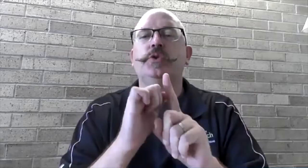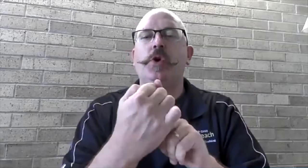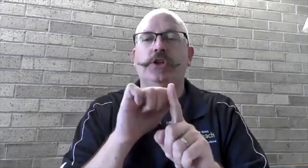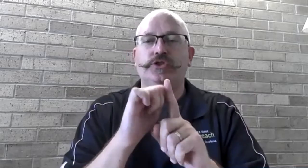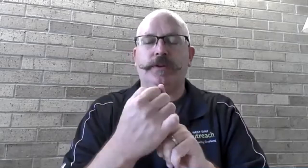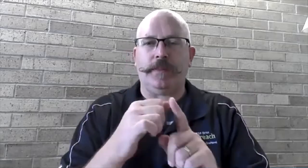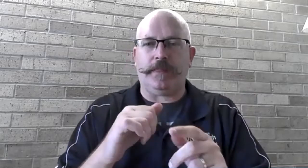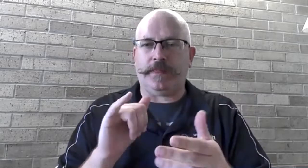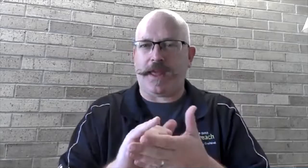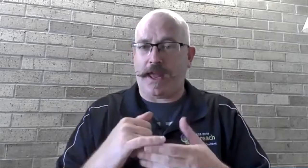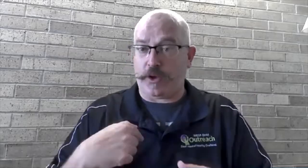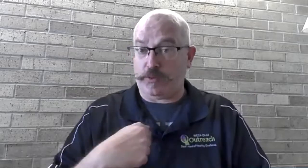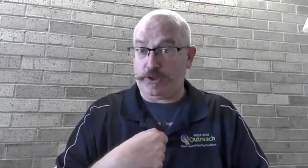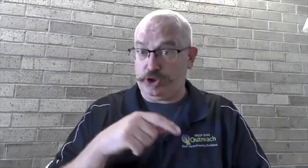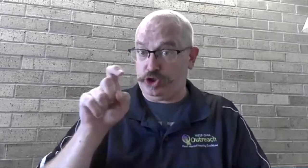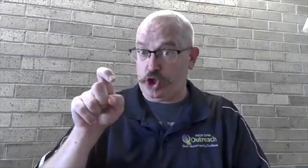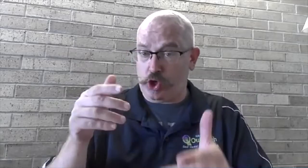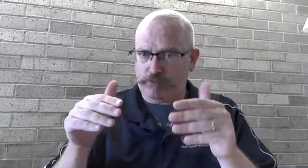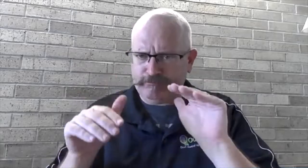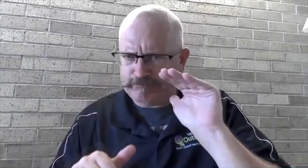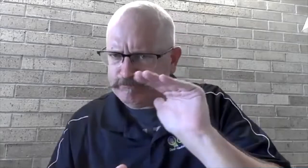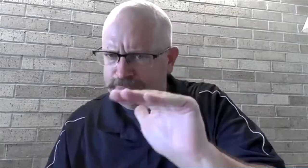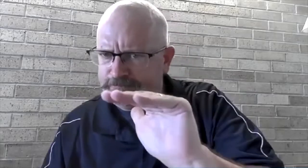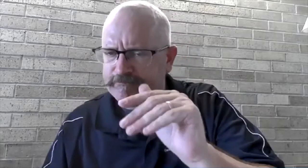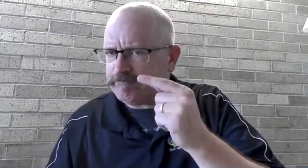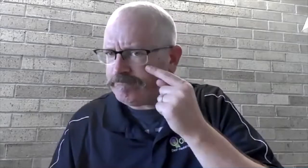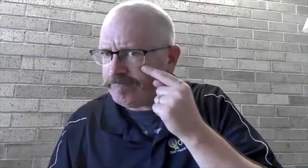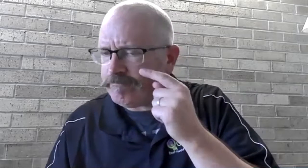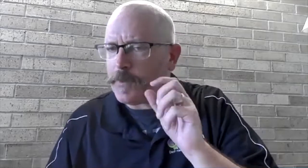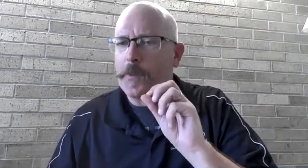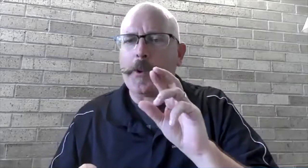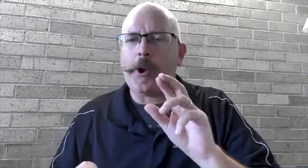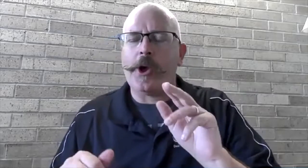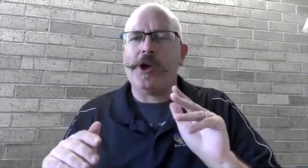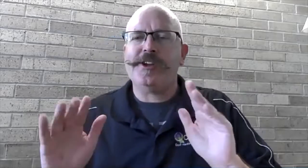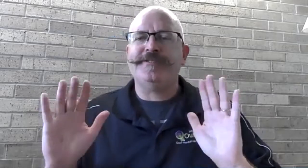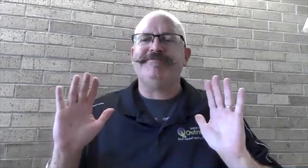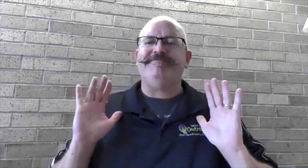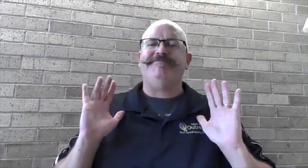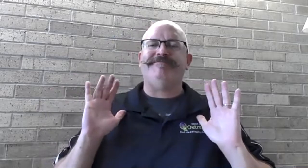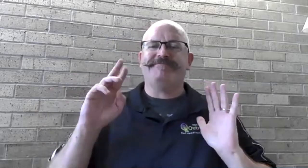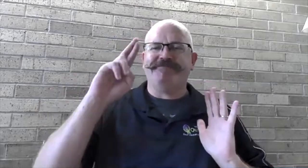I think it is just situational. Do we say, "Well I need to see that paperwork," or do